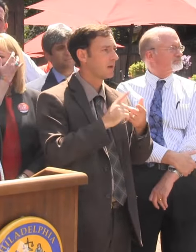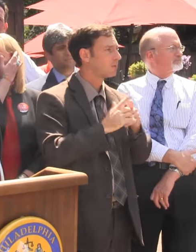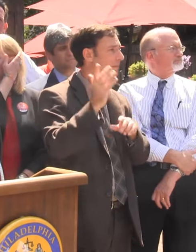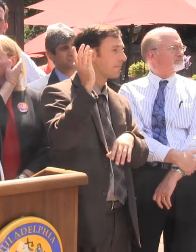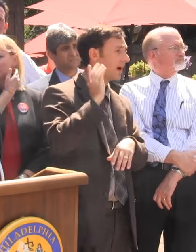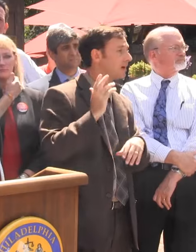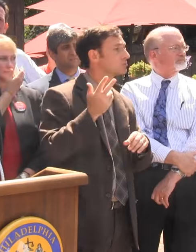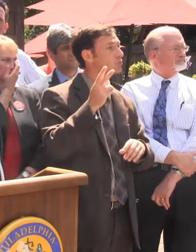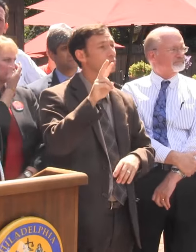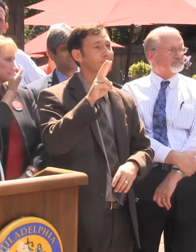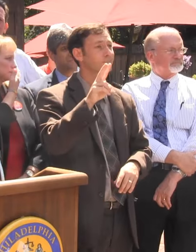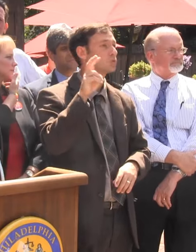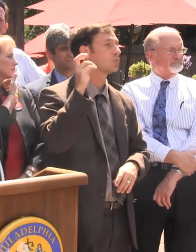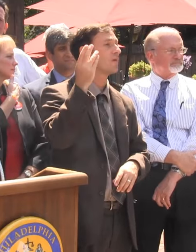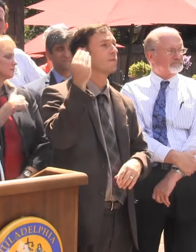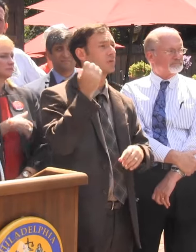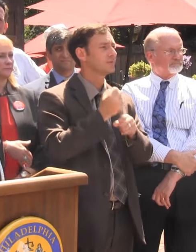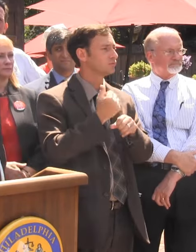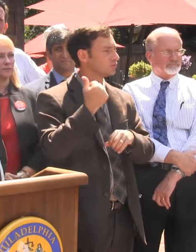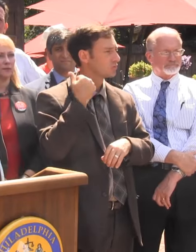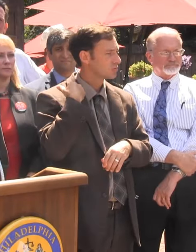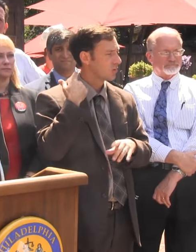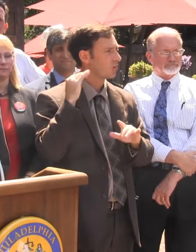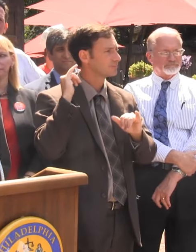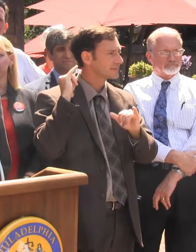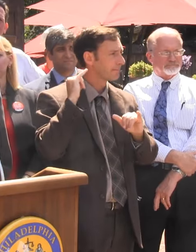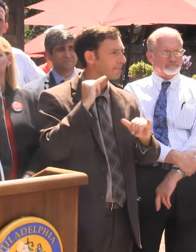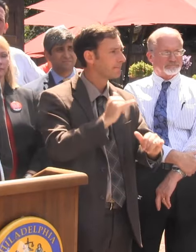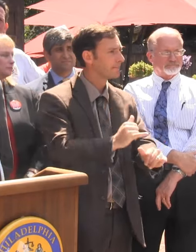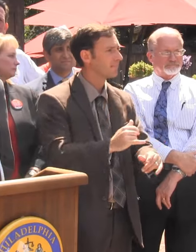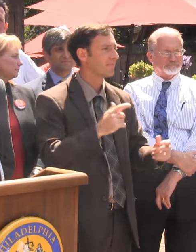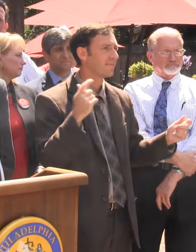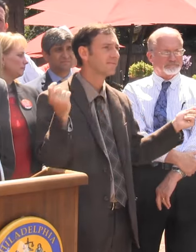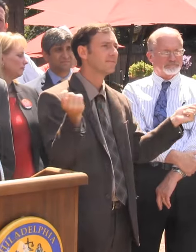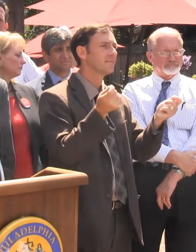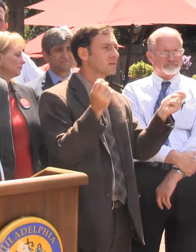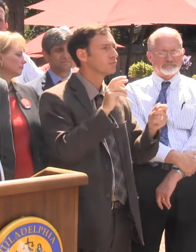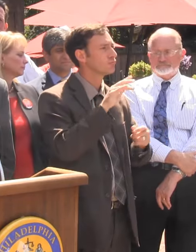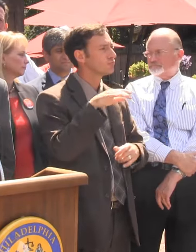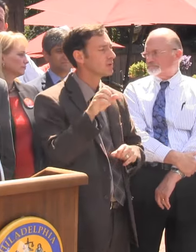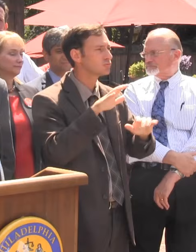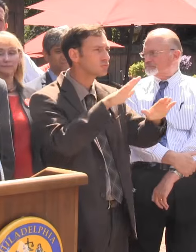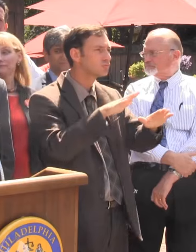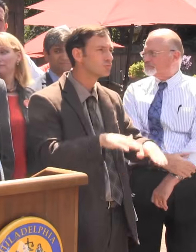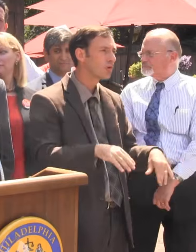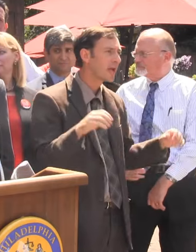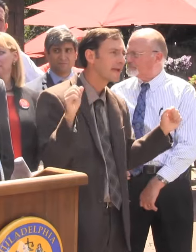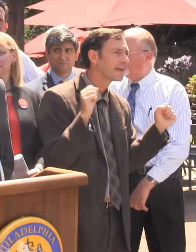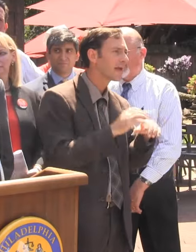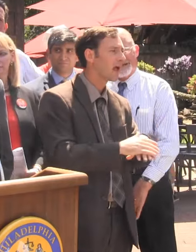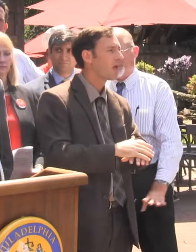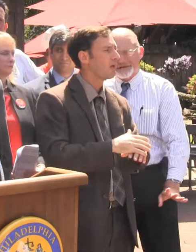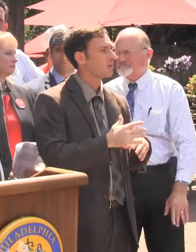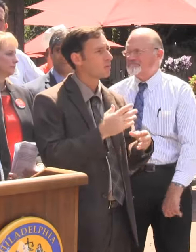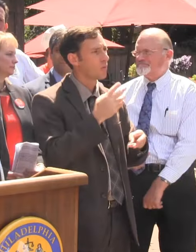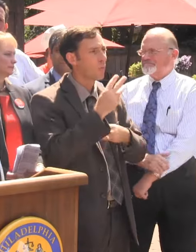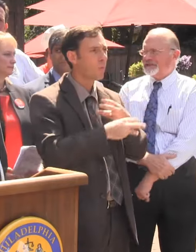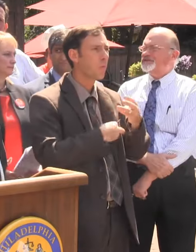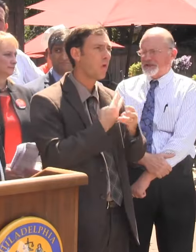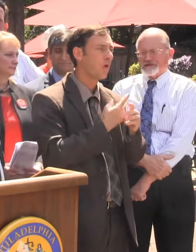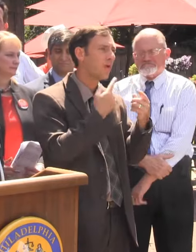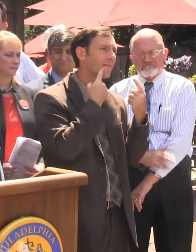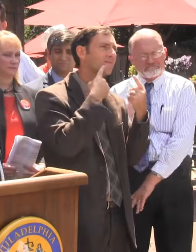even 214 years ago, that the Festival of Francis, this great gathering, this world renown event,